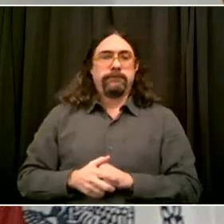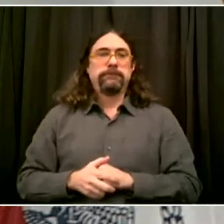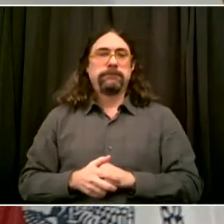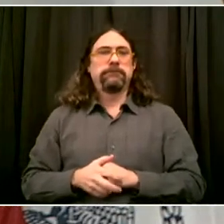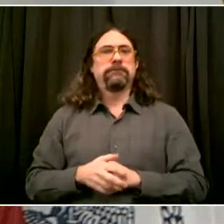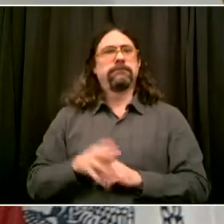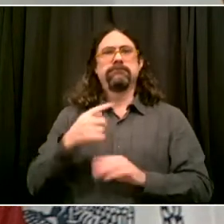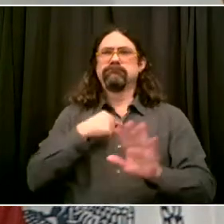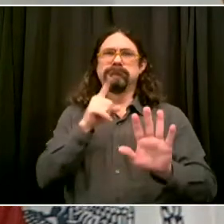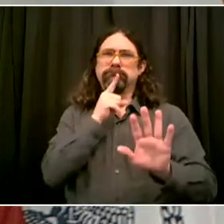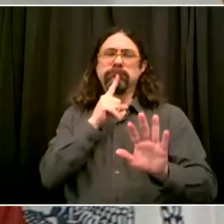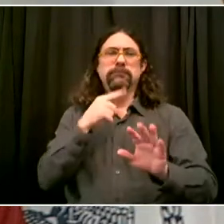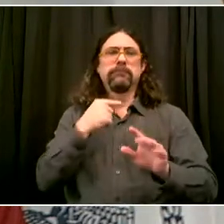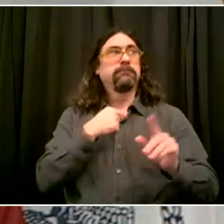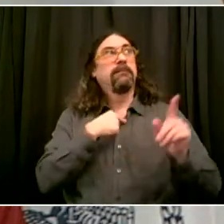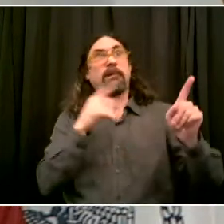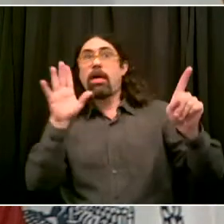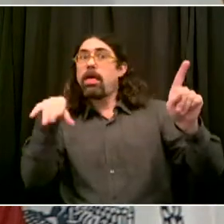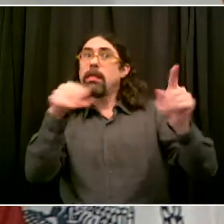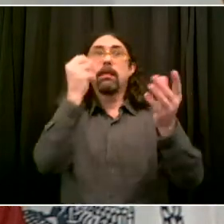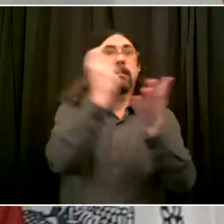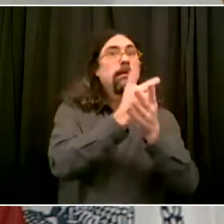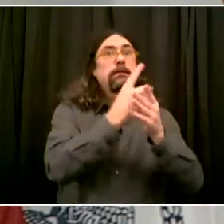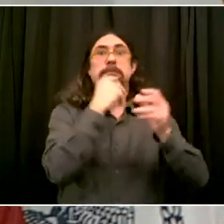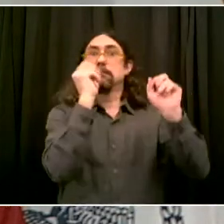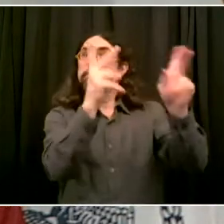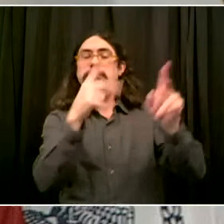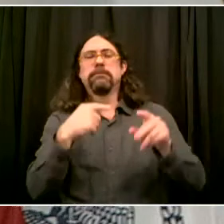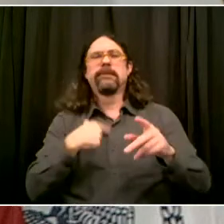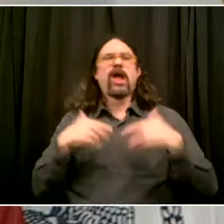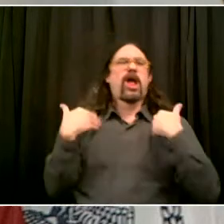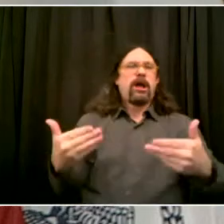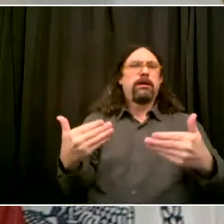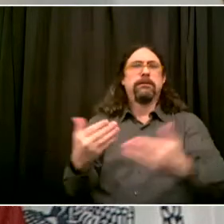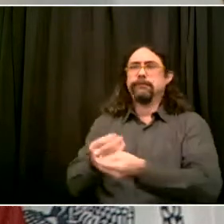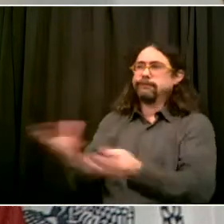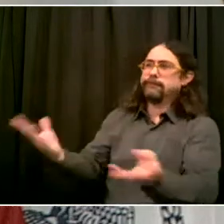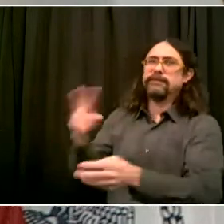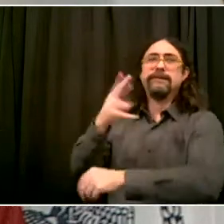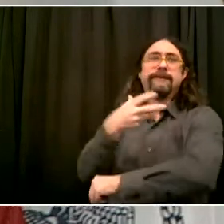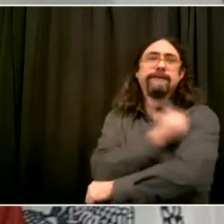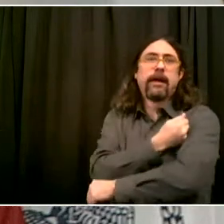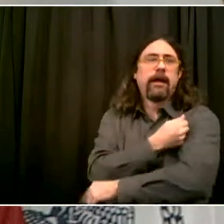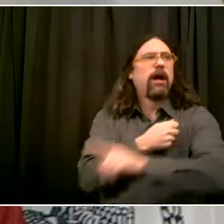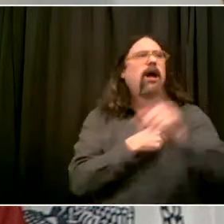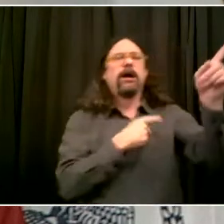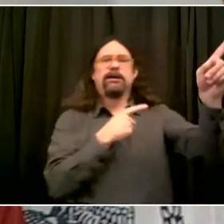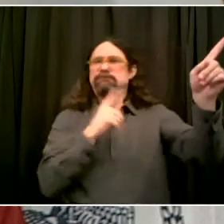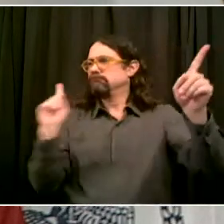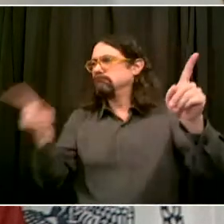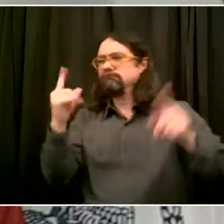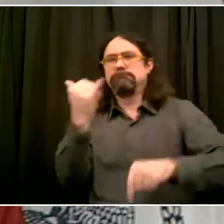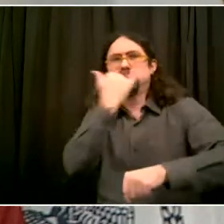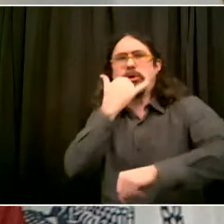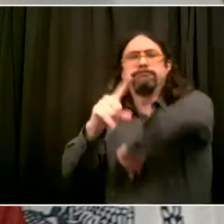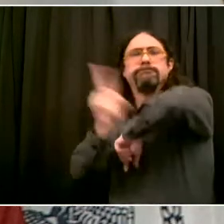TIME, GETTING THEM IN PLAY NOW, WE NEED THAT SHARP GUIDANCE,